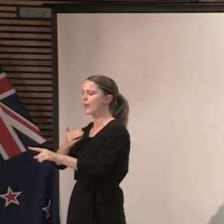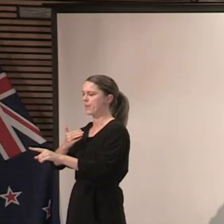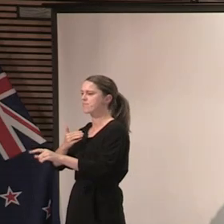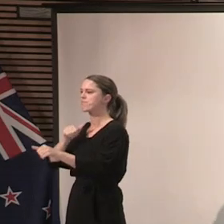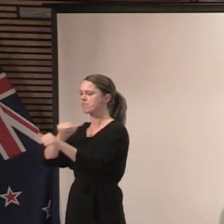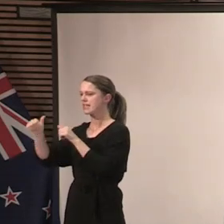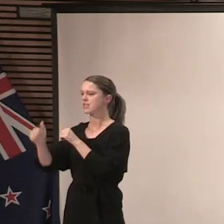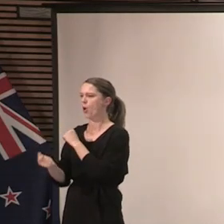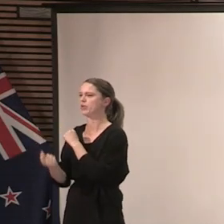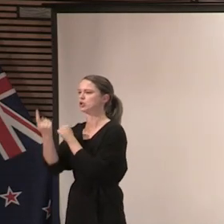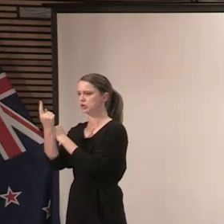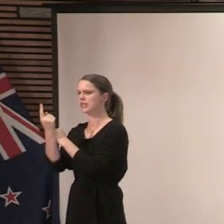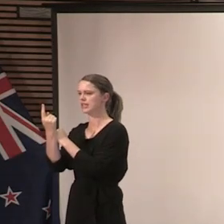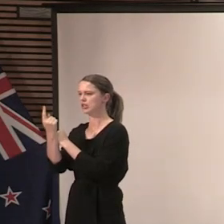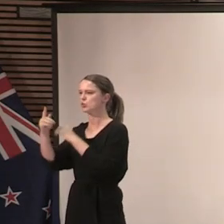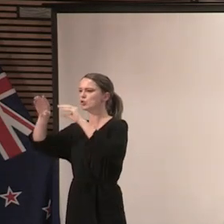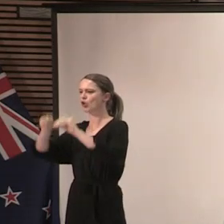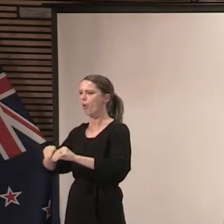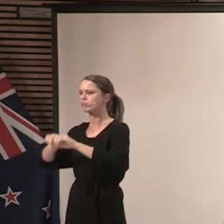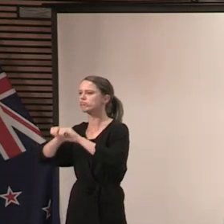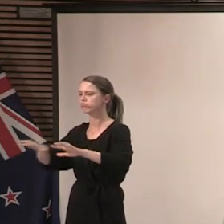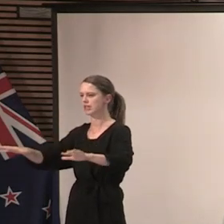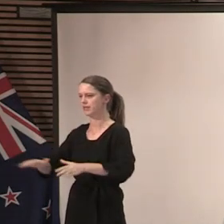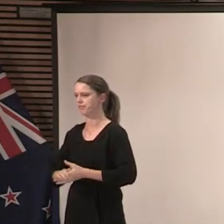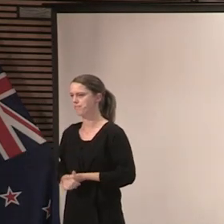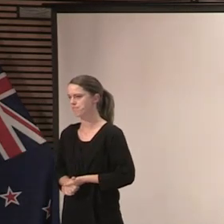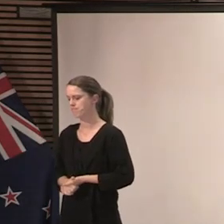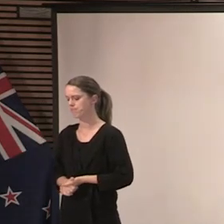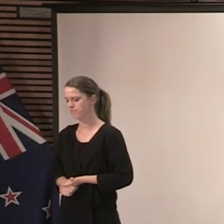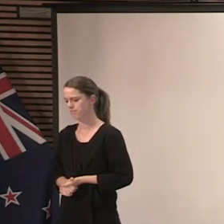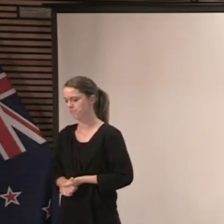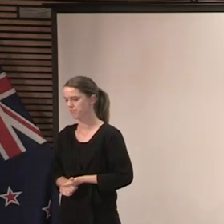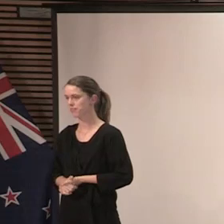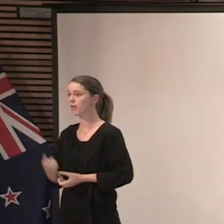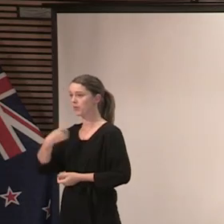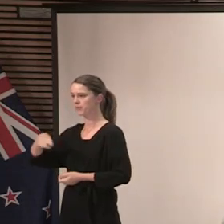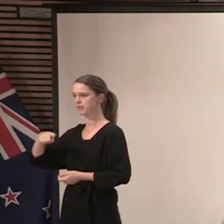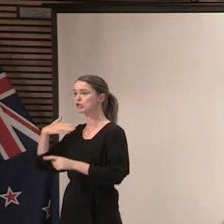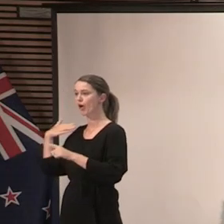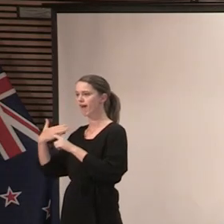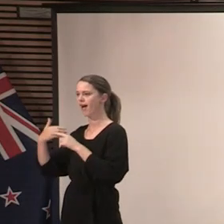that decisive action, going hard and going early, gave us